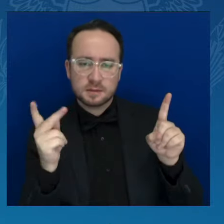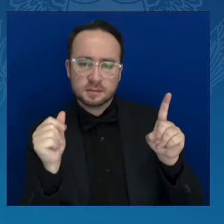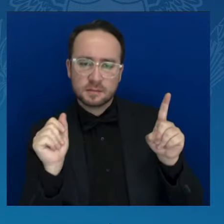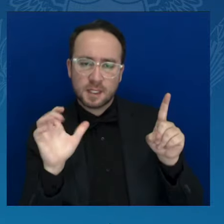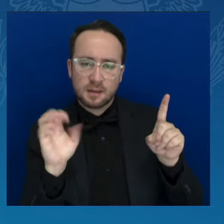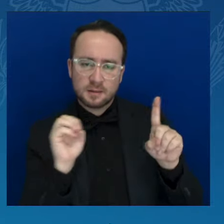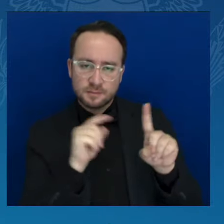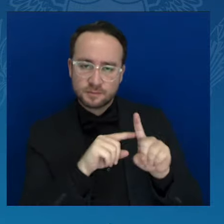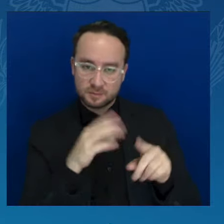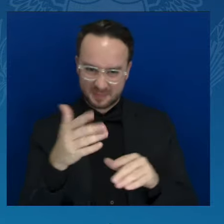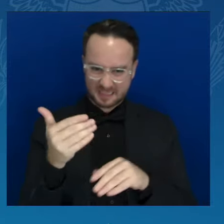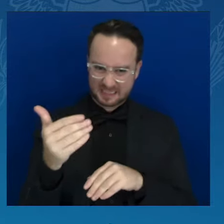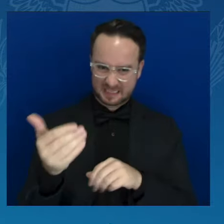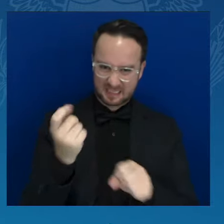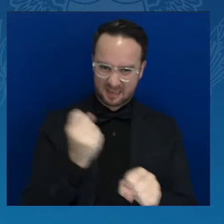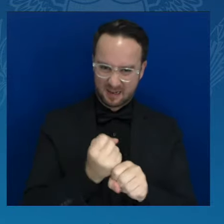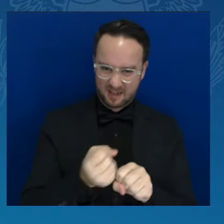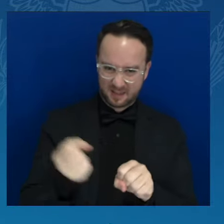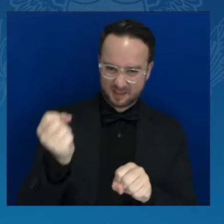is its ability to bring people together.